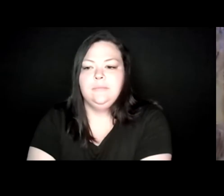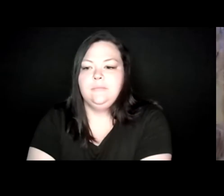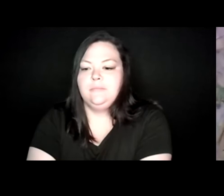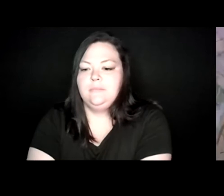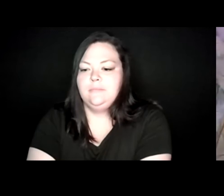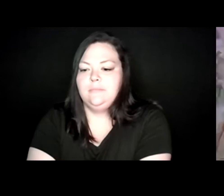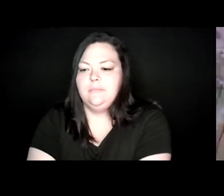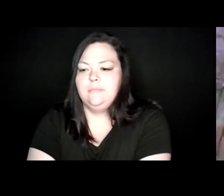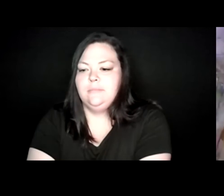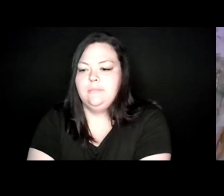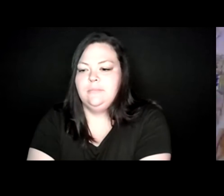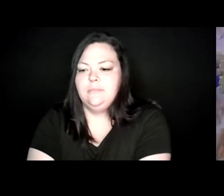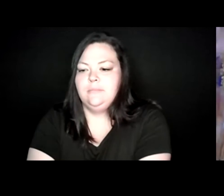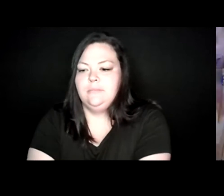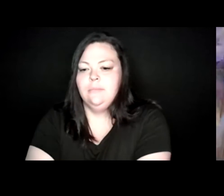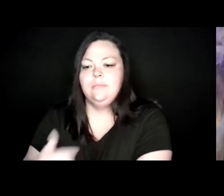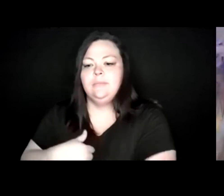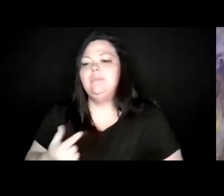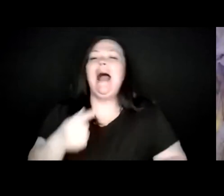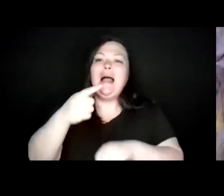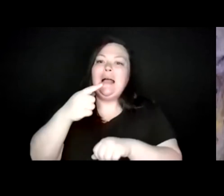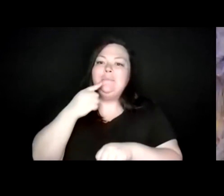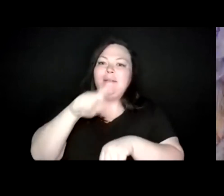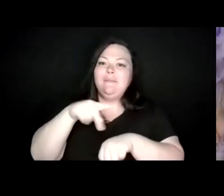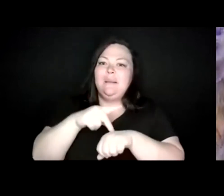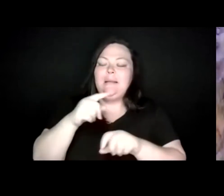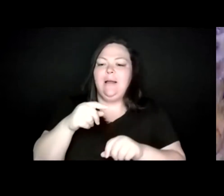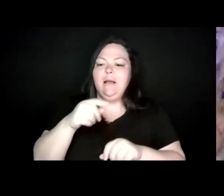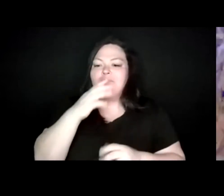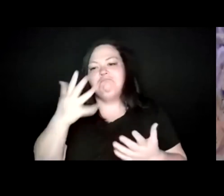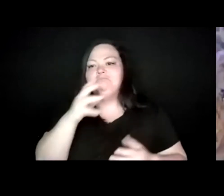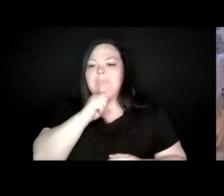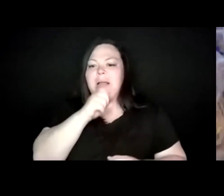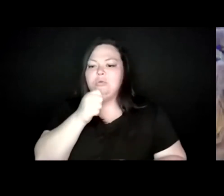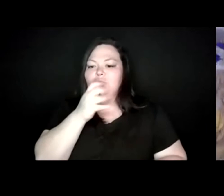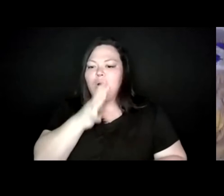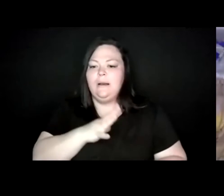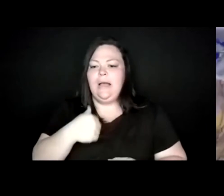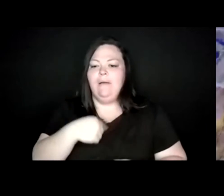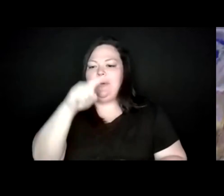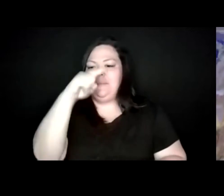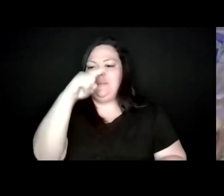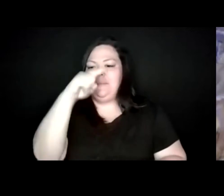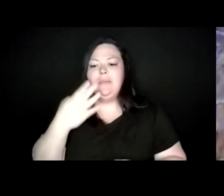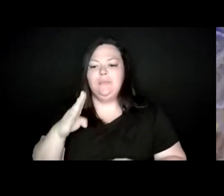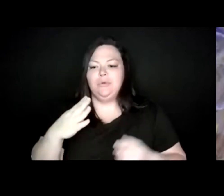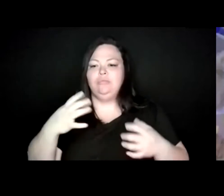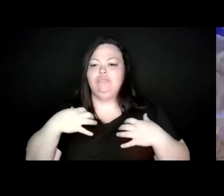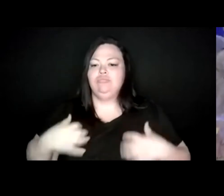a Filipina middle-aged woman wearing a black and rose pattern dress, black hair with blonde